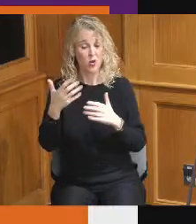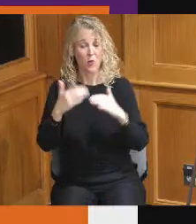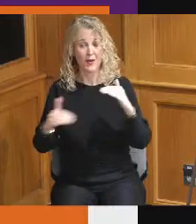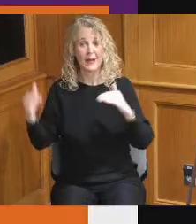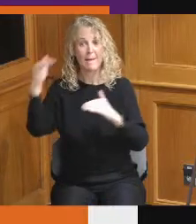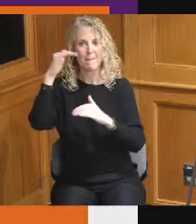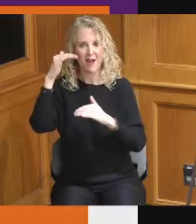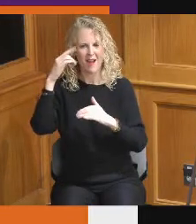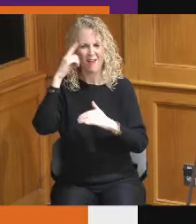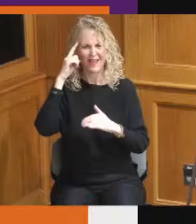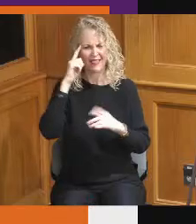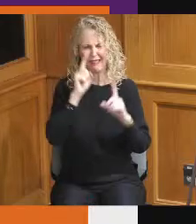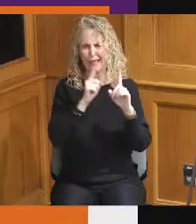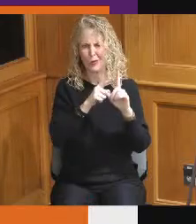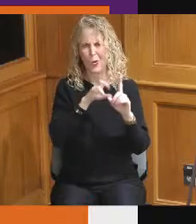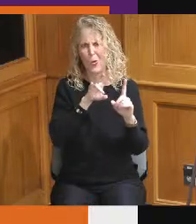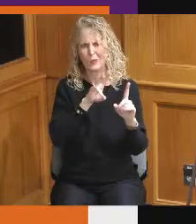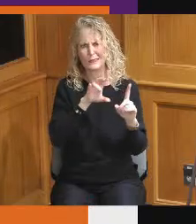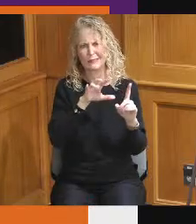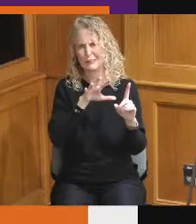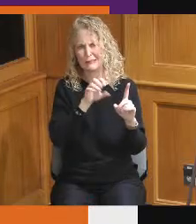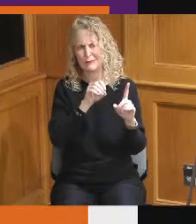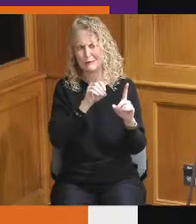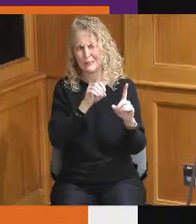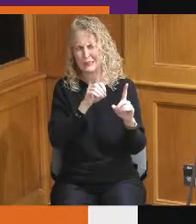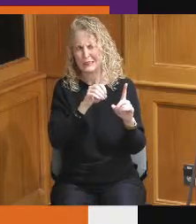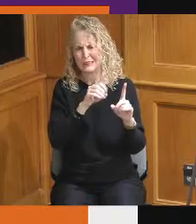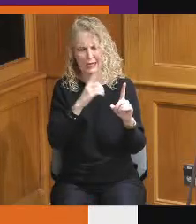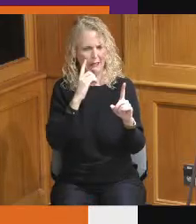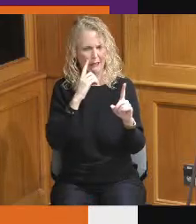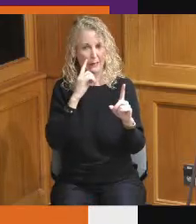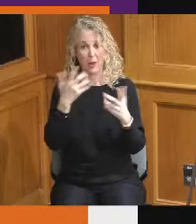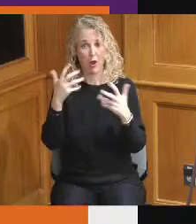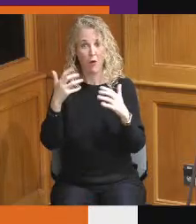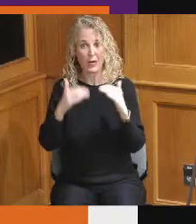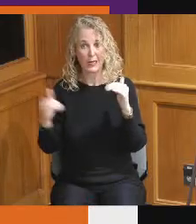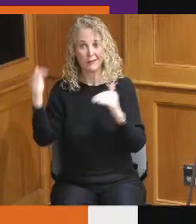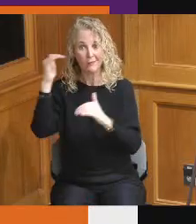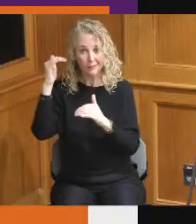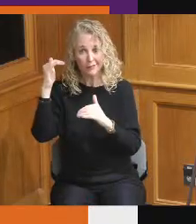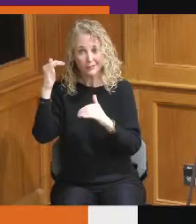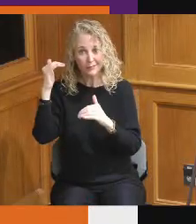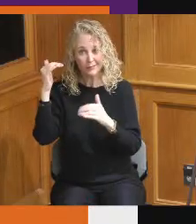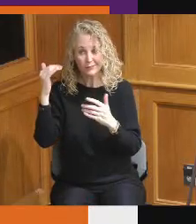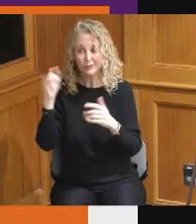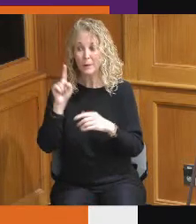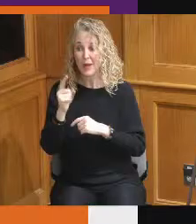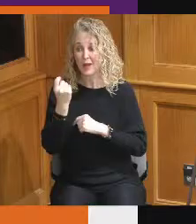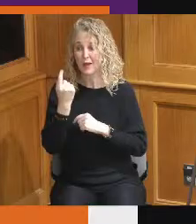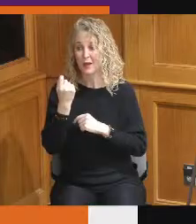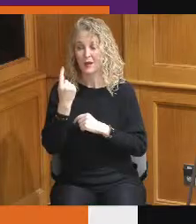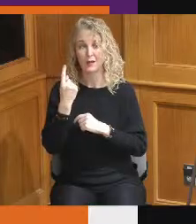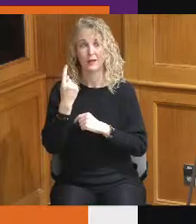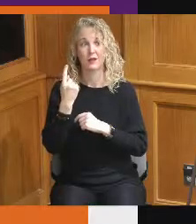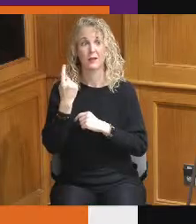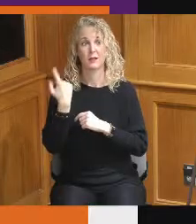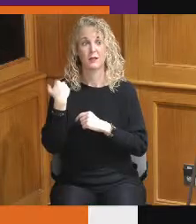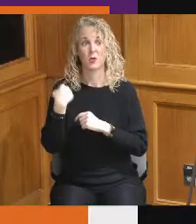units or 750 to be produced in the four years but then because we're part you're part of this